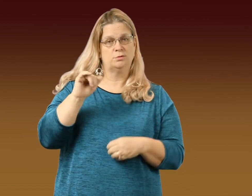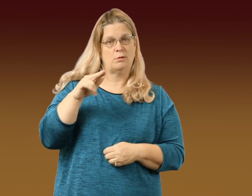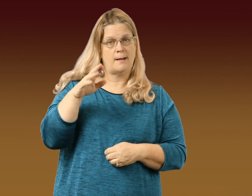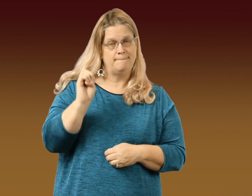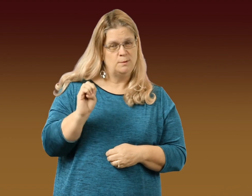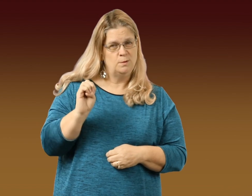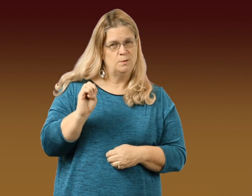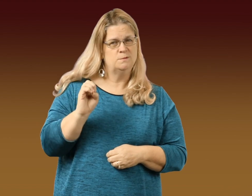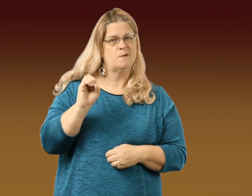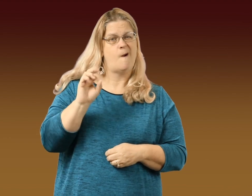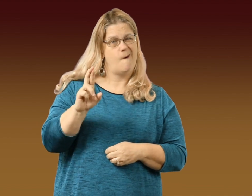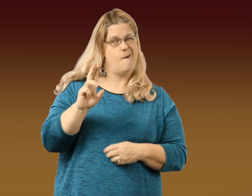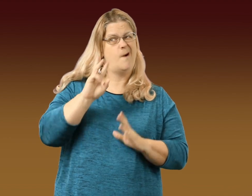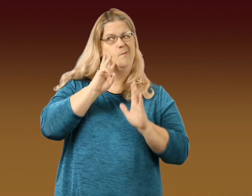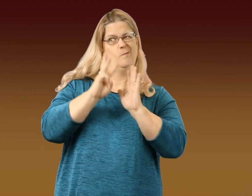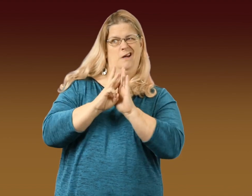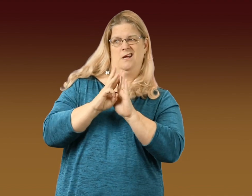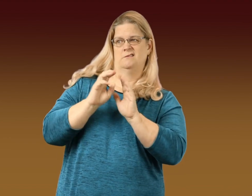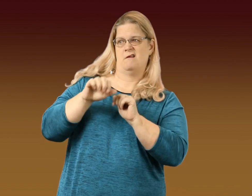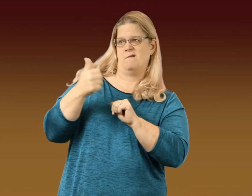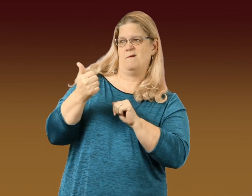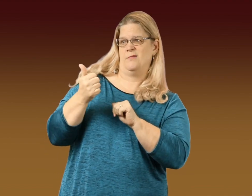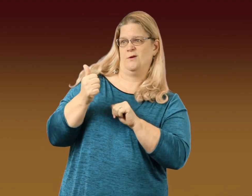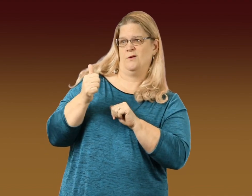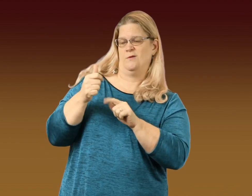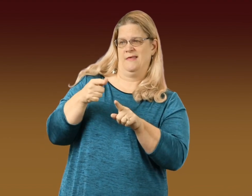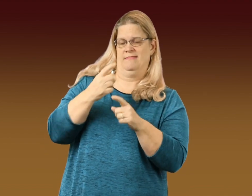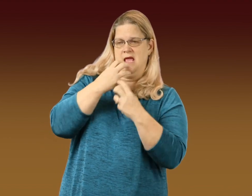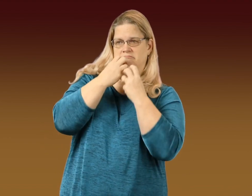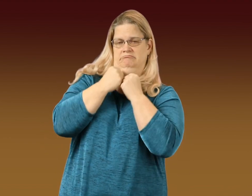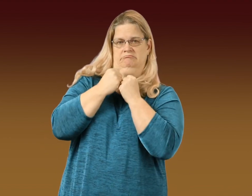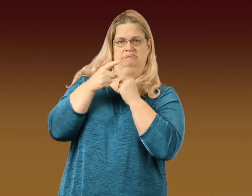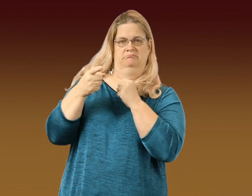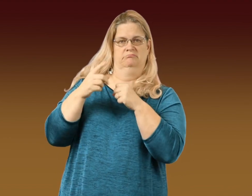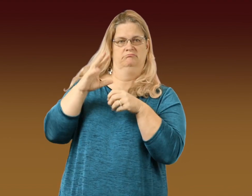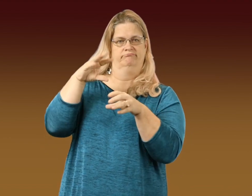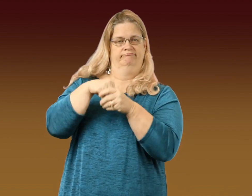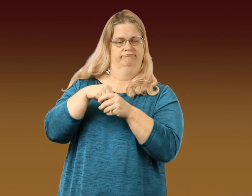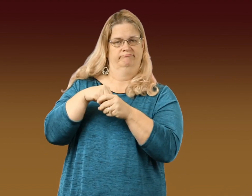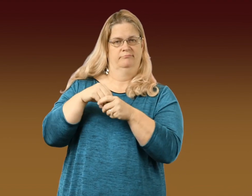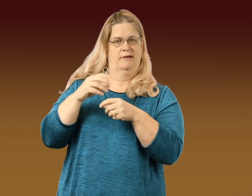or witnessing others that they care about in violent situations.